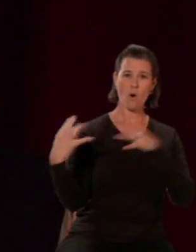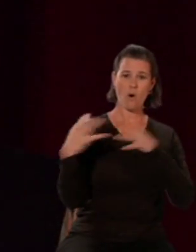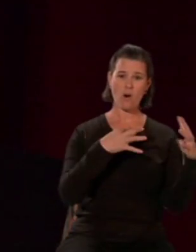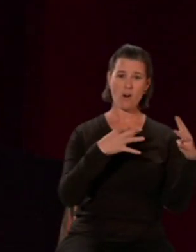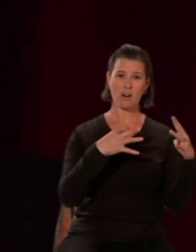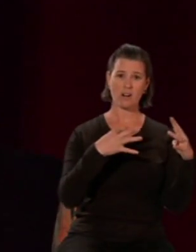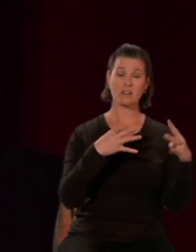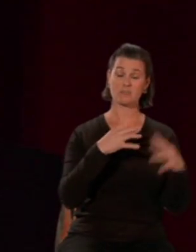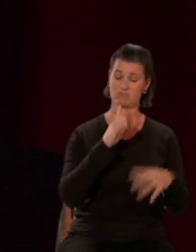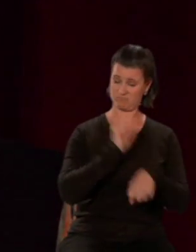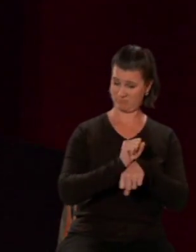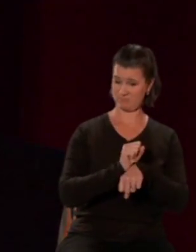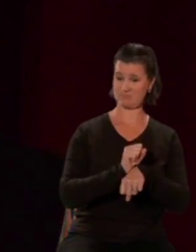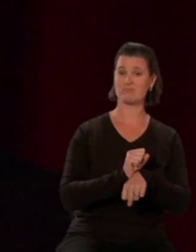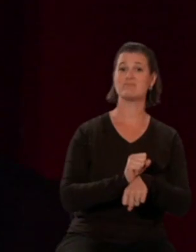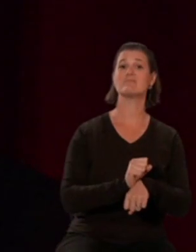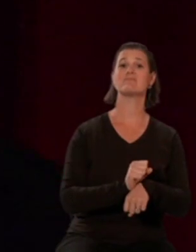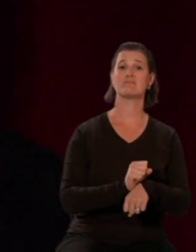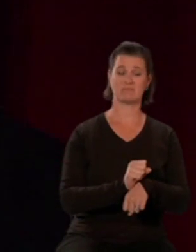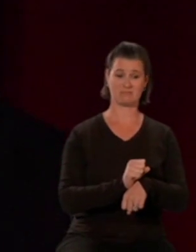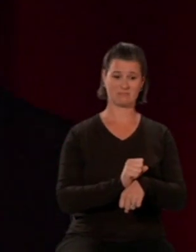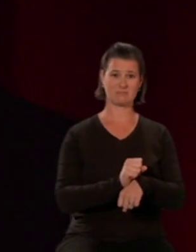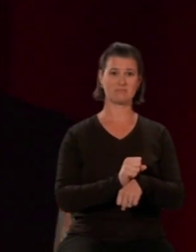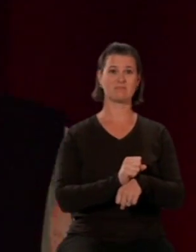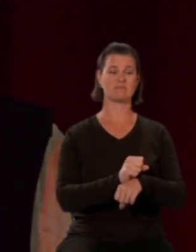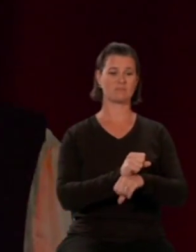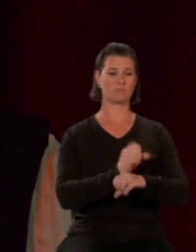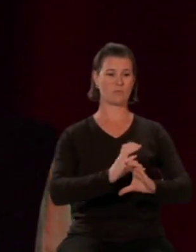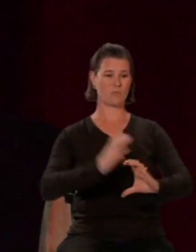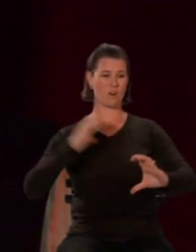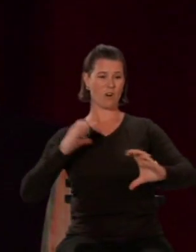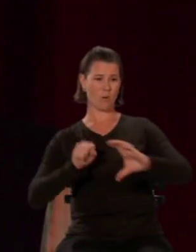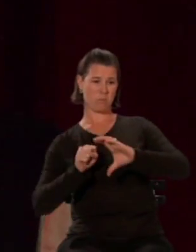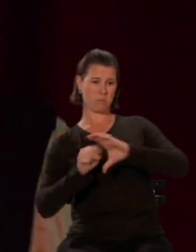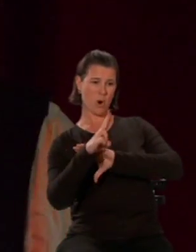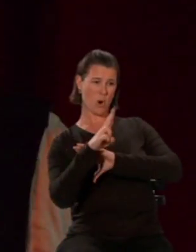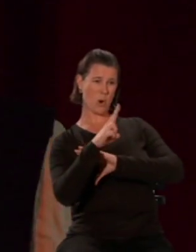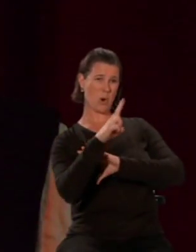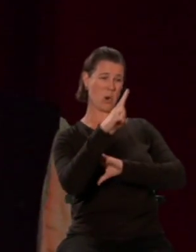Really. Got blown clean off by a cannonball.